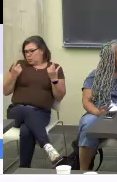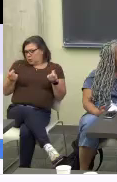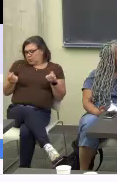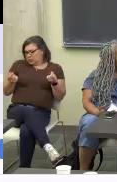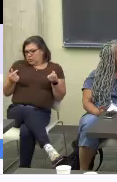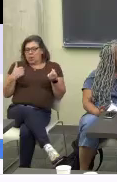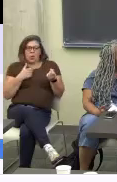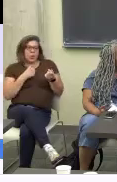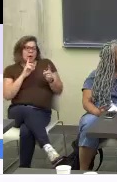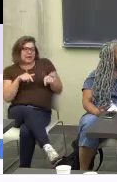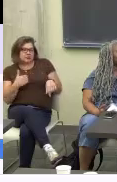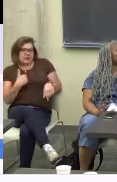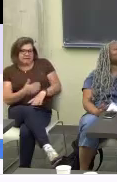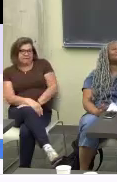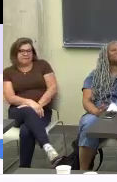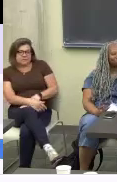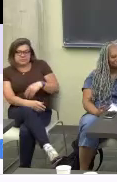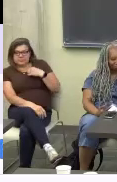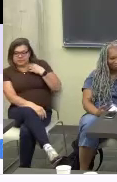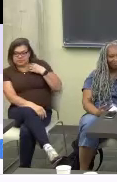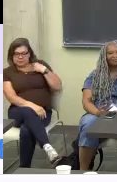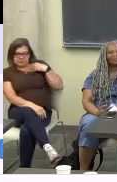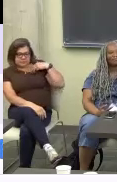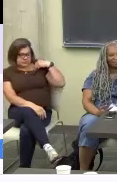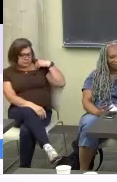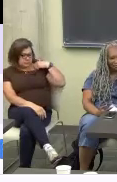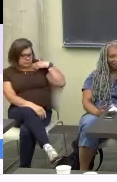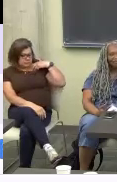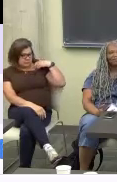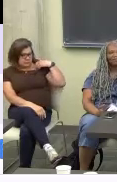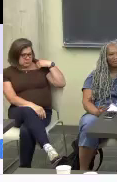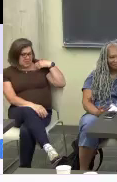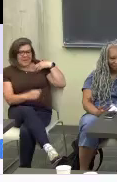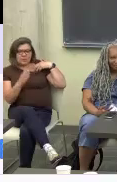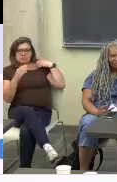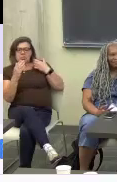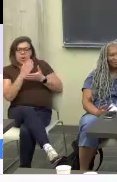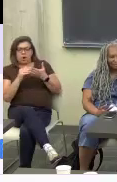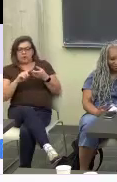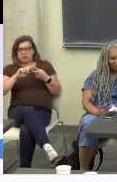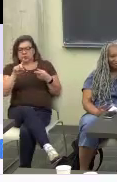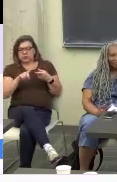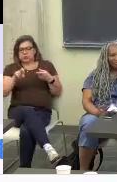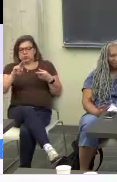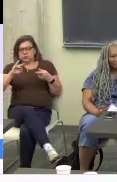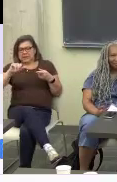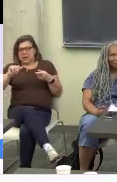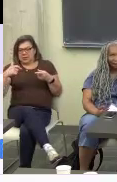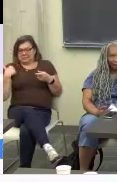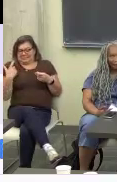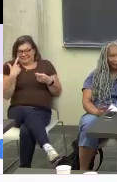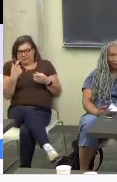we have this answer And I think it goes to part of what Zubia is talking about but